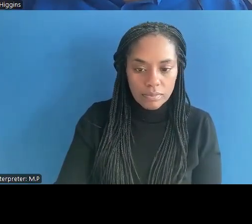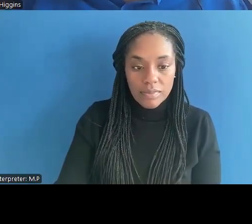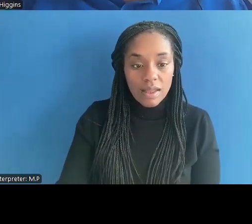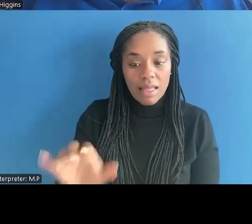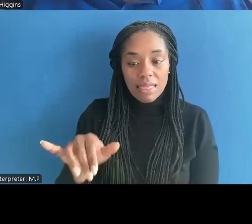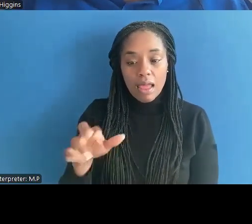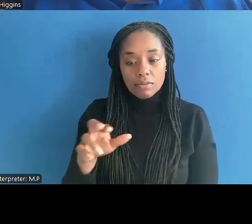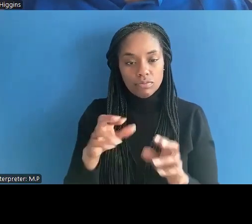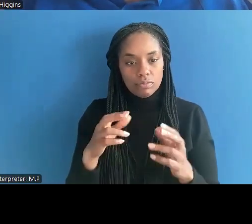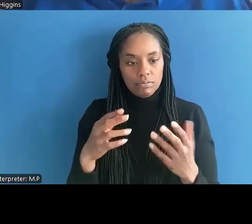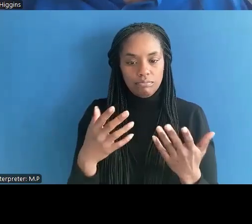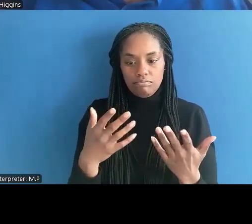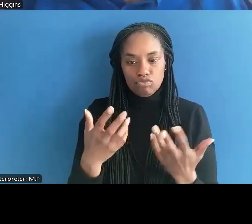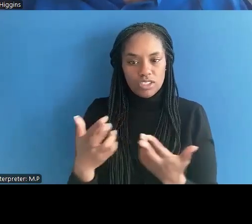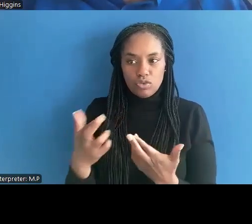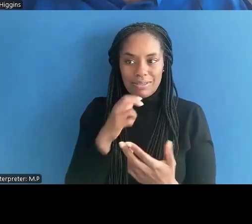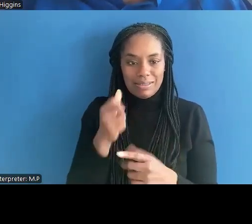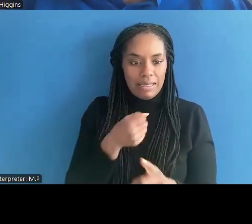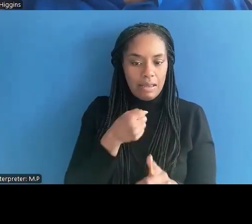impact your SSI or Medi-Cal eligibility.